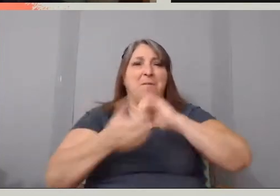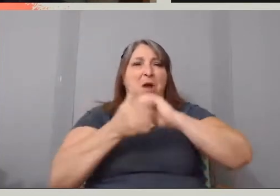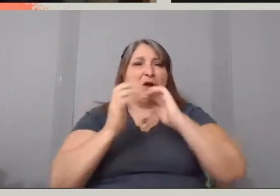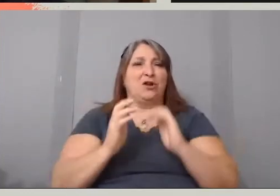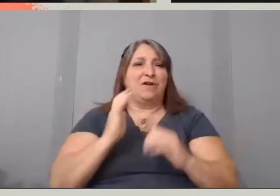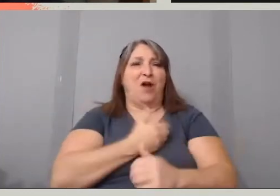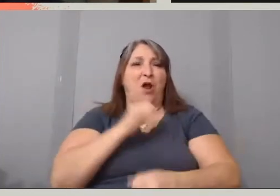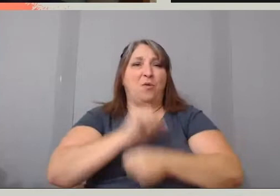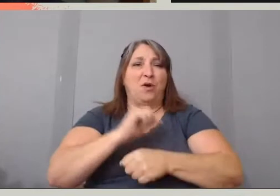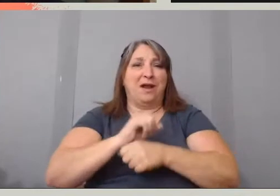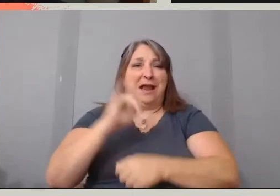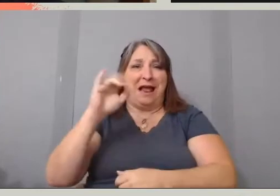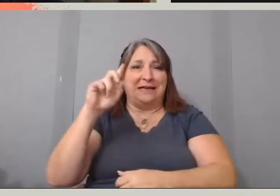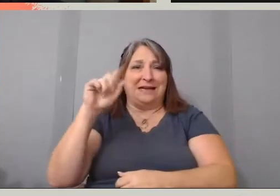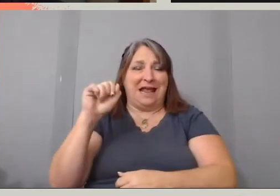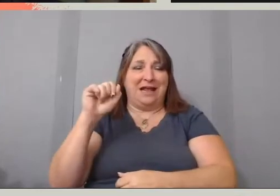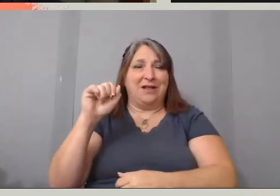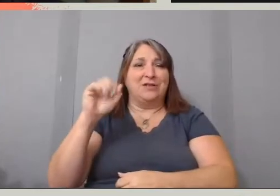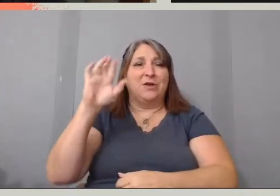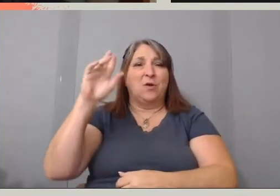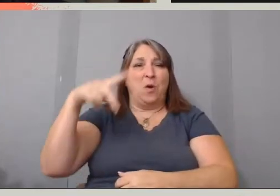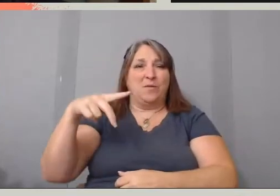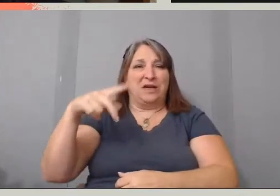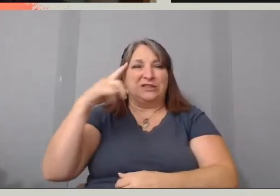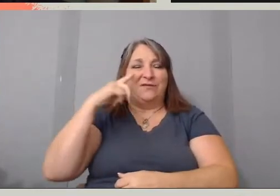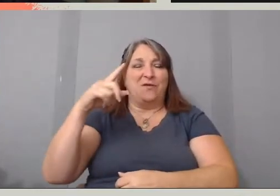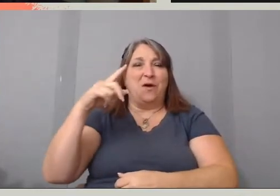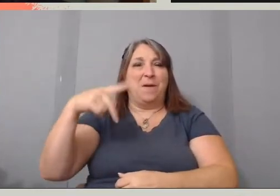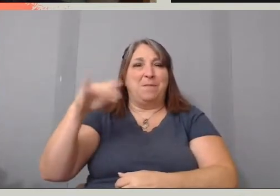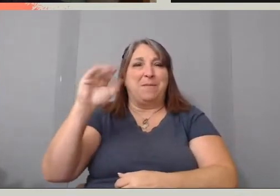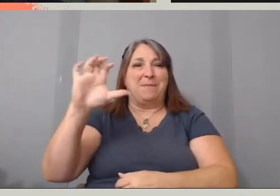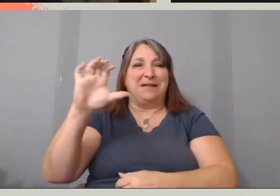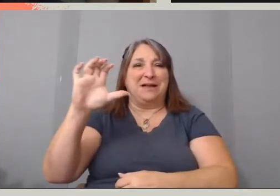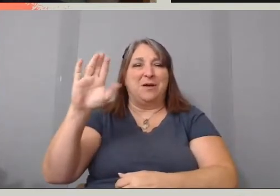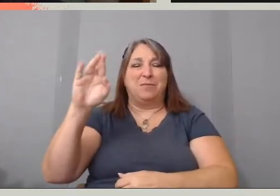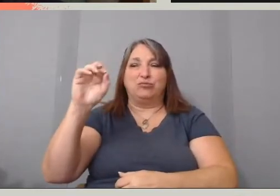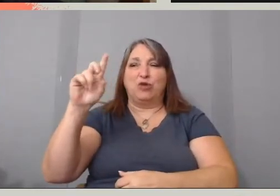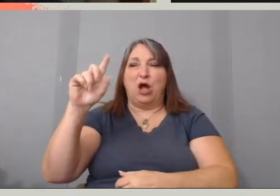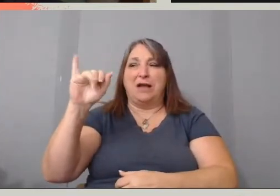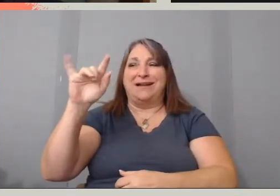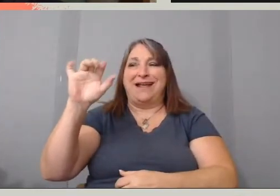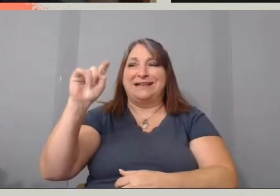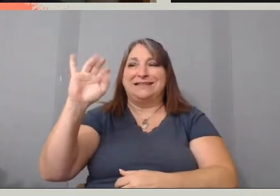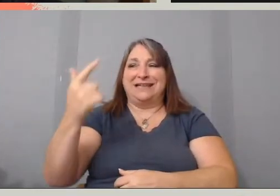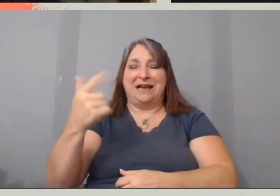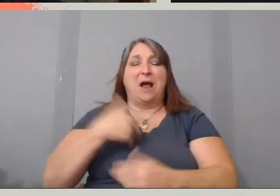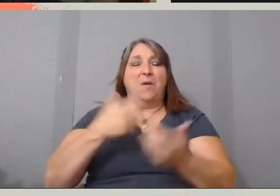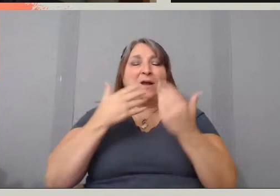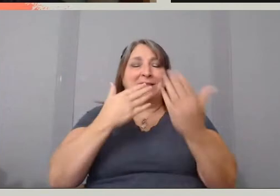the Corporation for Public Broadcasting. In particular I wanna think Catherine Washington at CPB